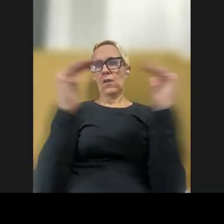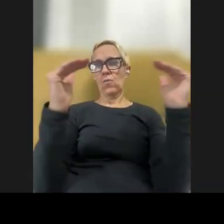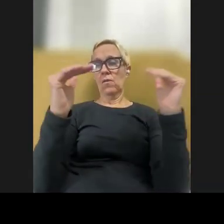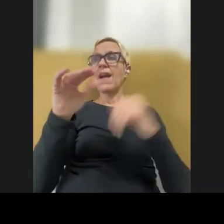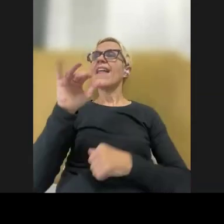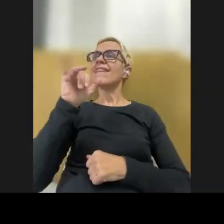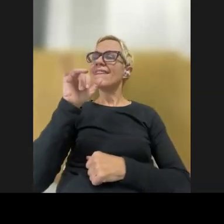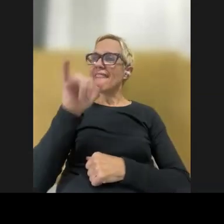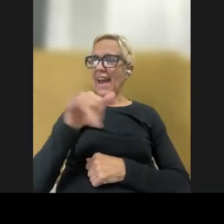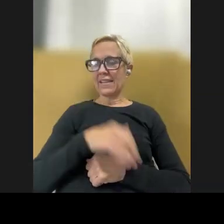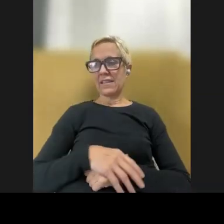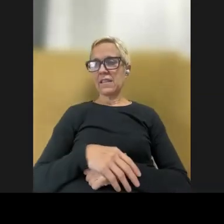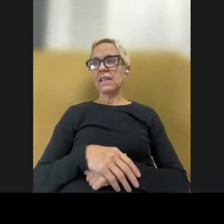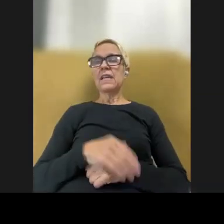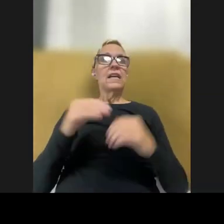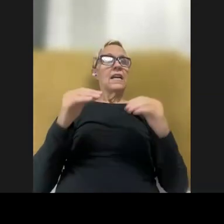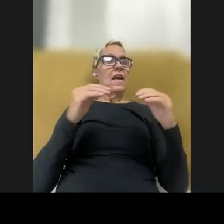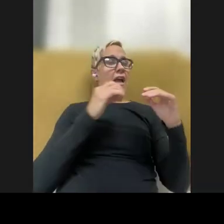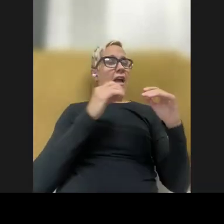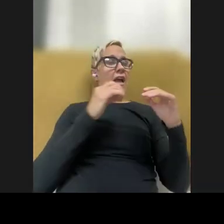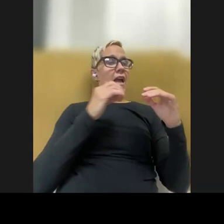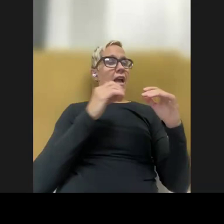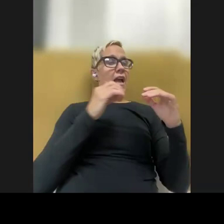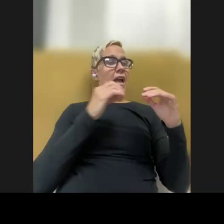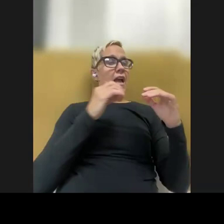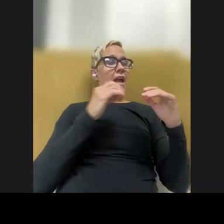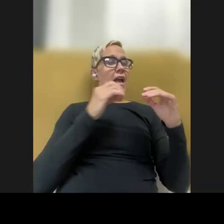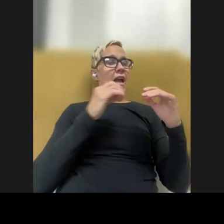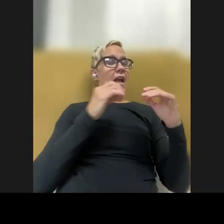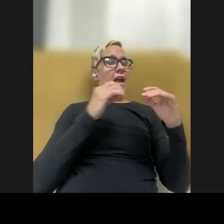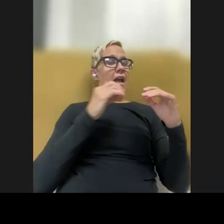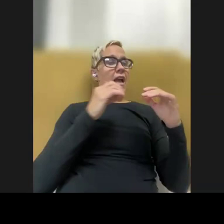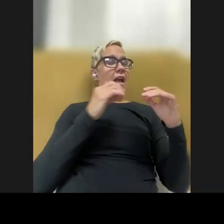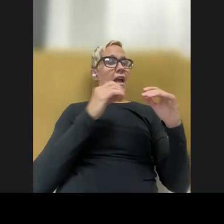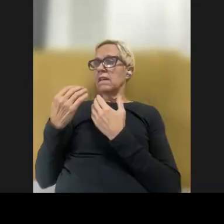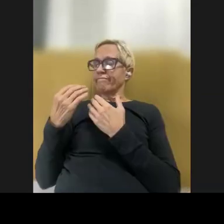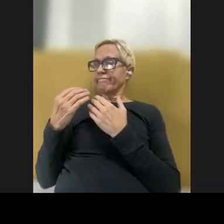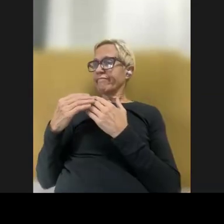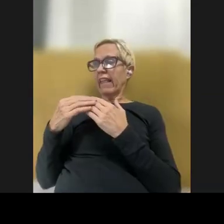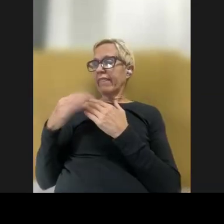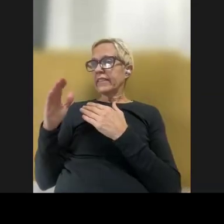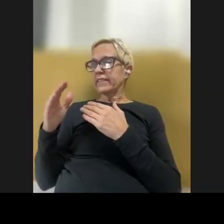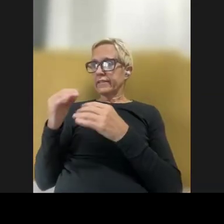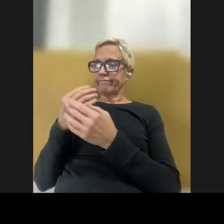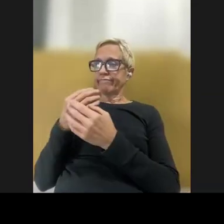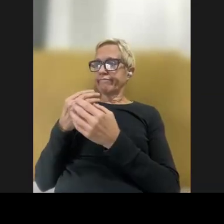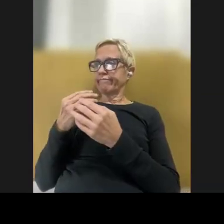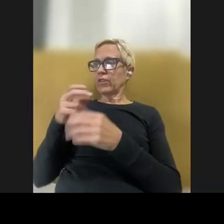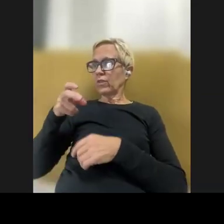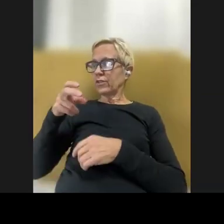The complaint is not because -- it's not equal. And it's supposed to be. Equality between the institutional side and the least restrictive environment.